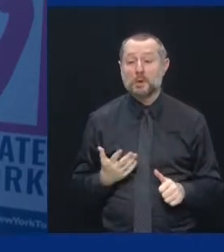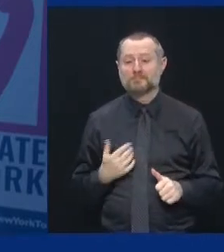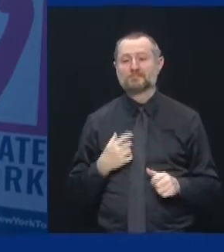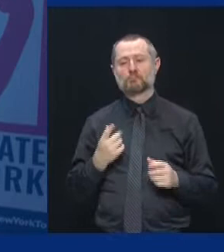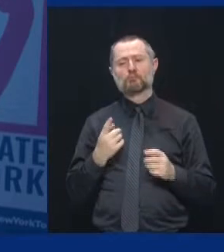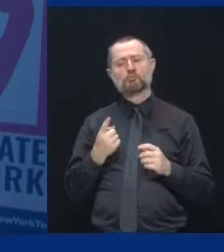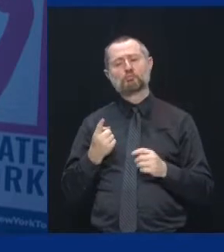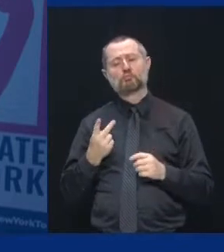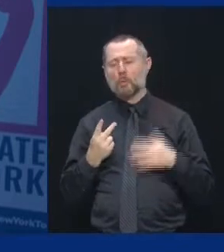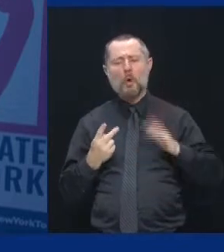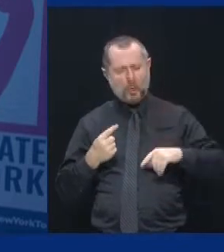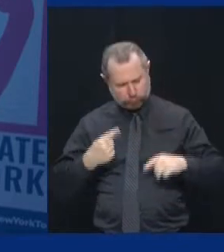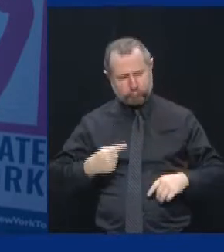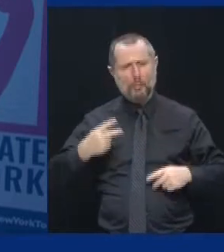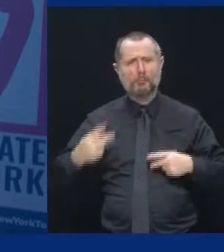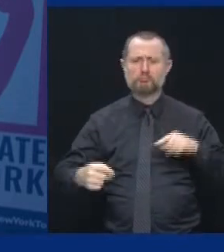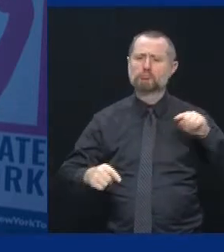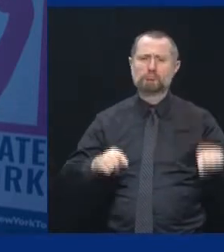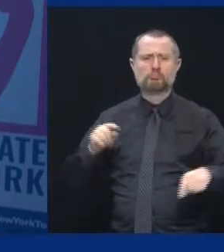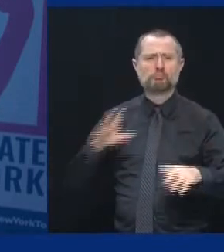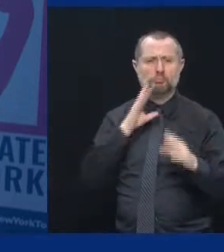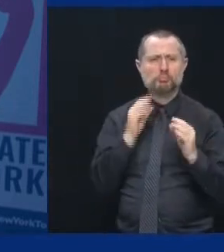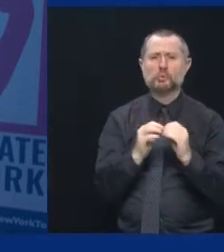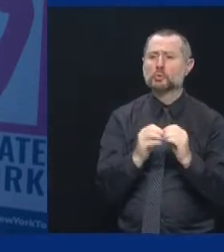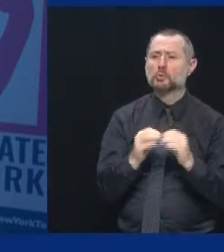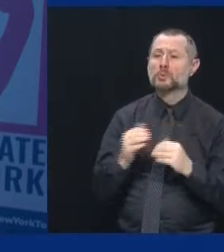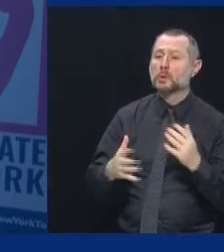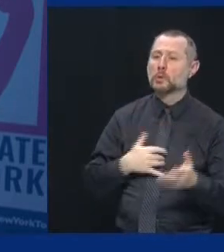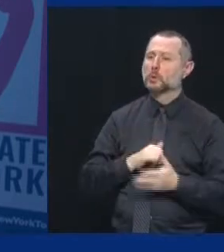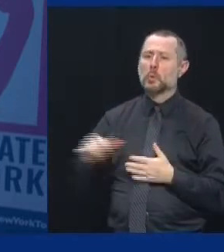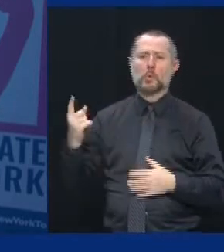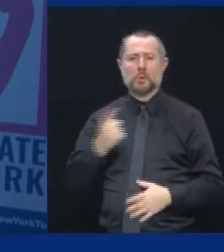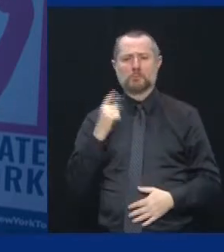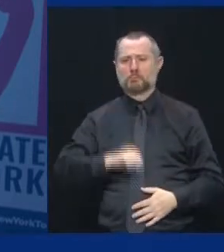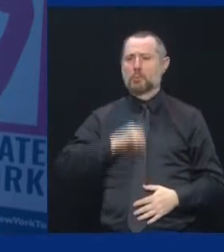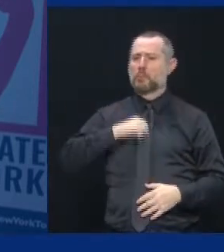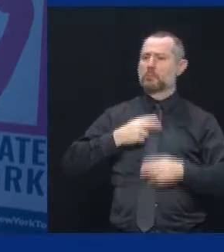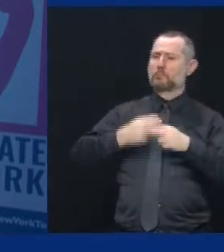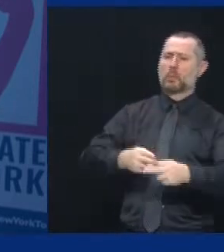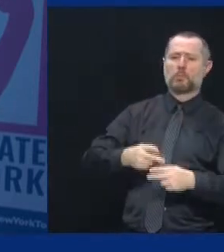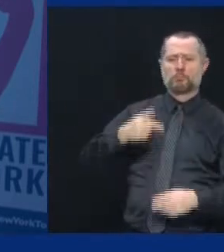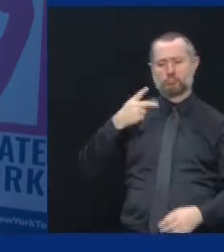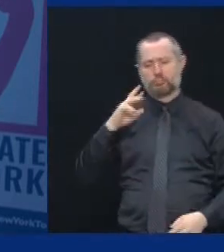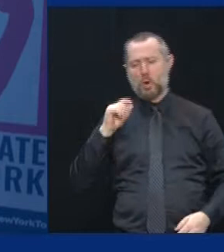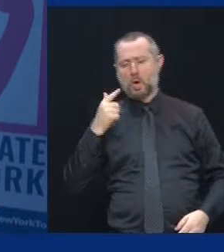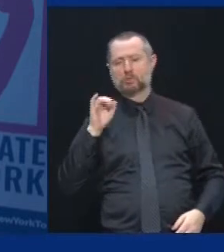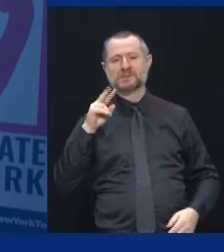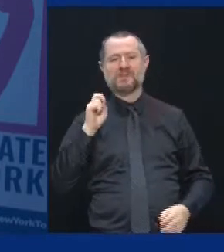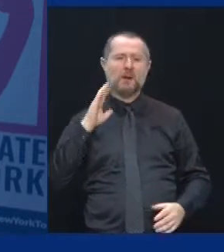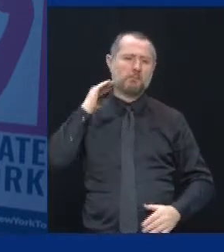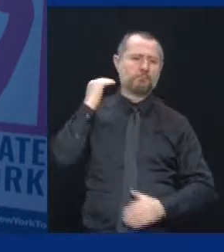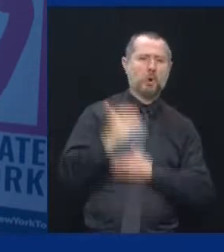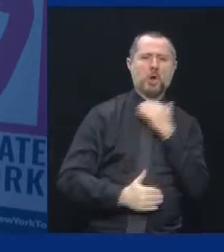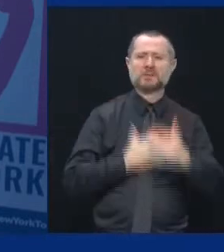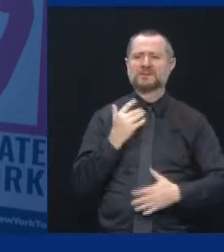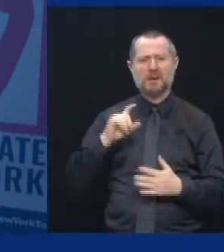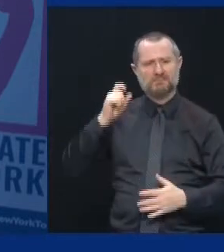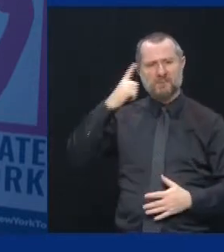THE VACCINE MOST. IT'S THE FIRST STEP BUT ONLY THE